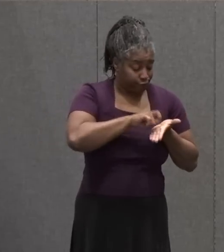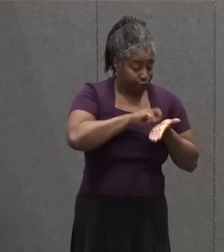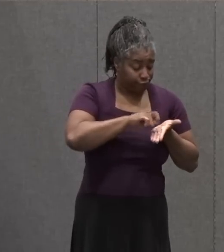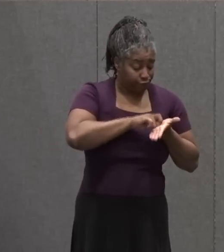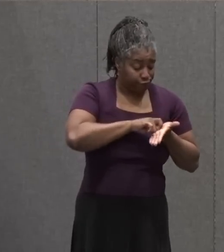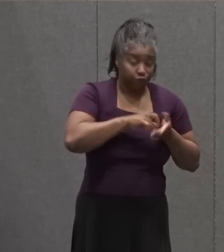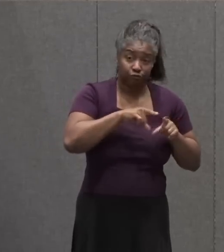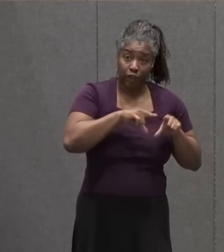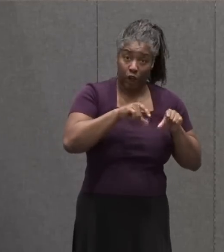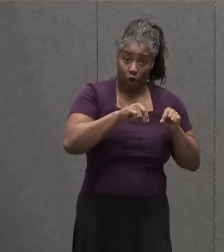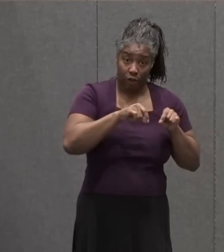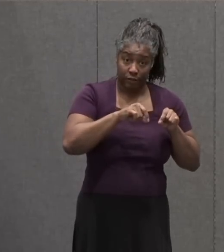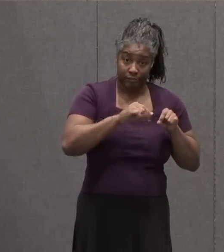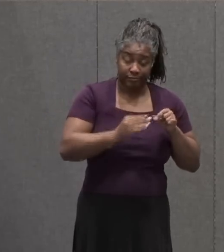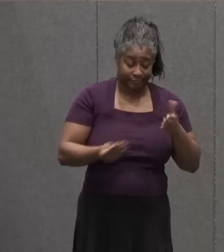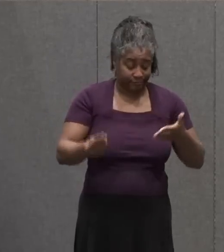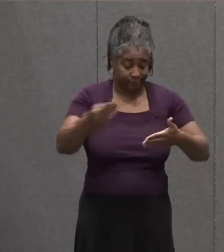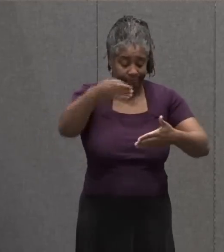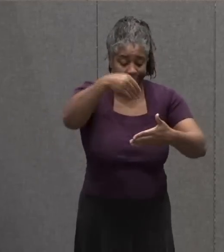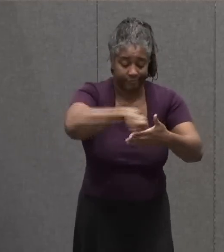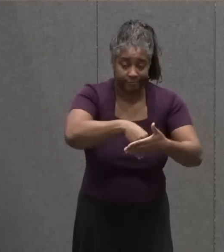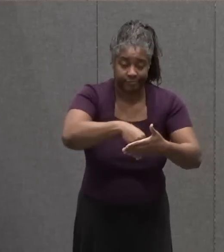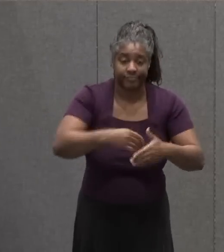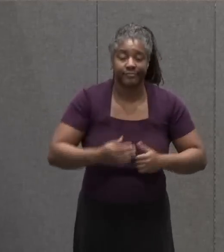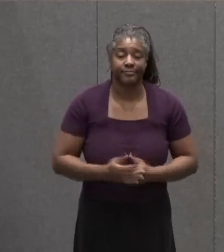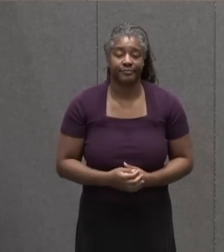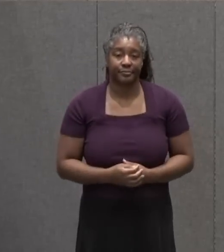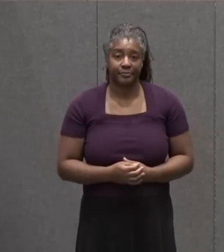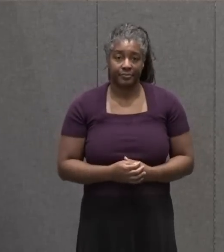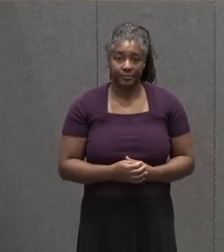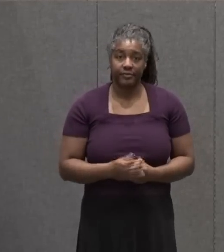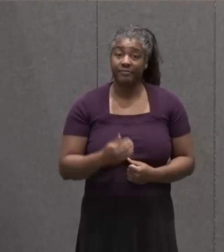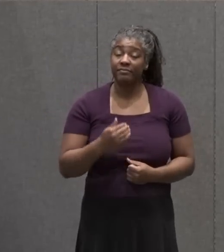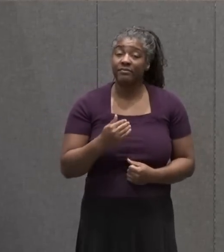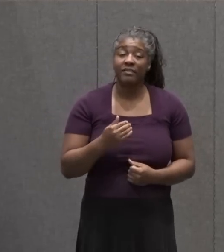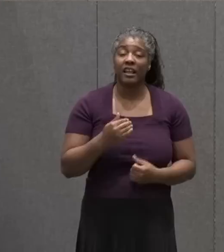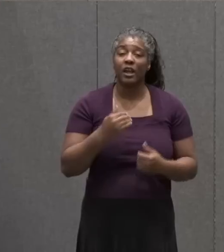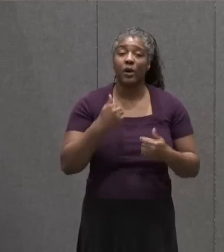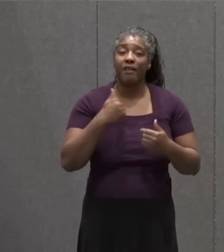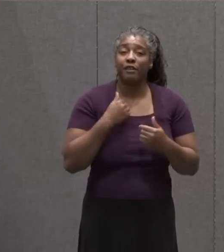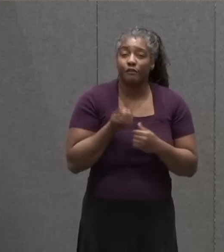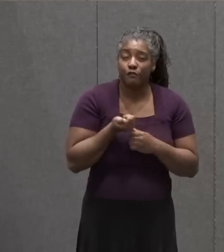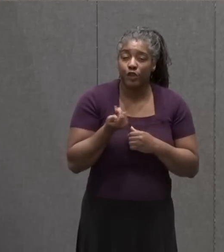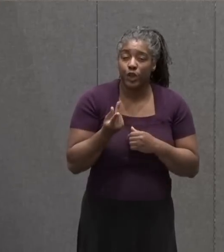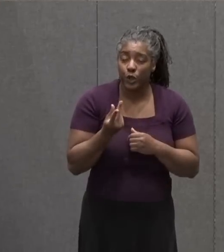After you have collected some words, put them in a bag and draw a word out.